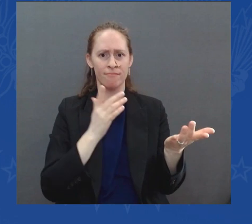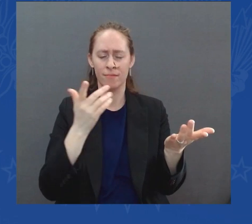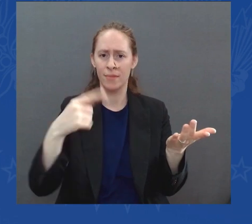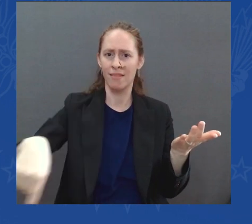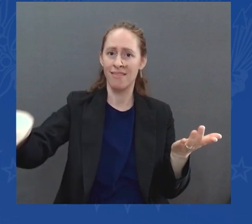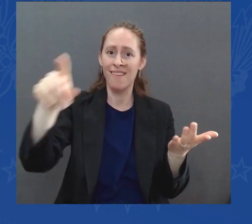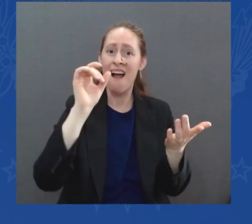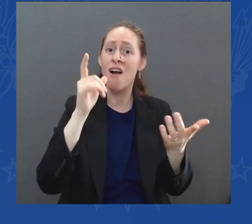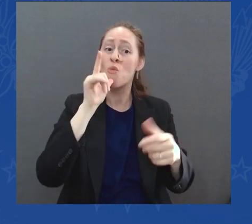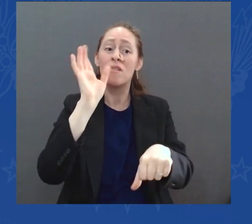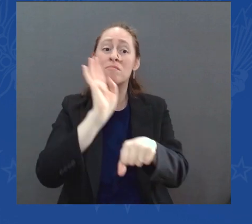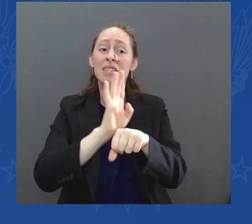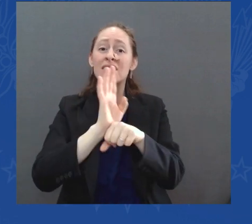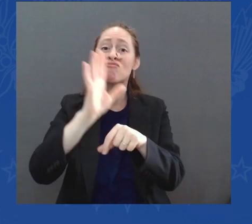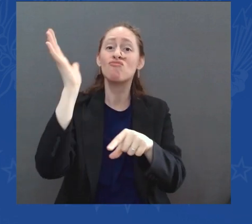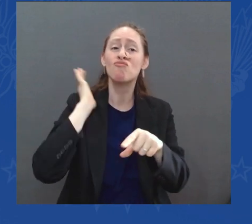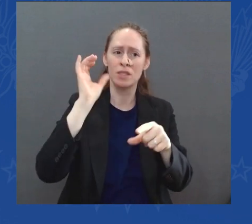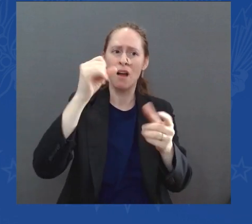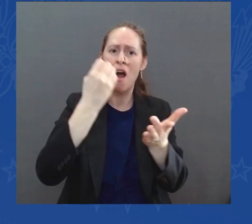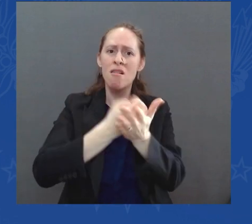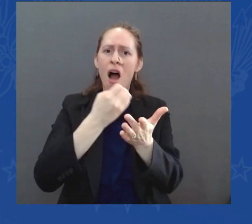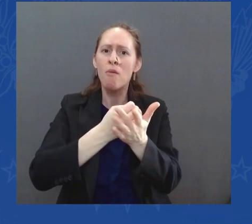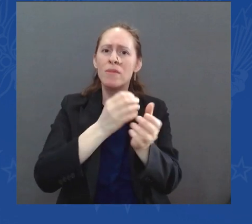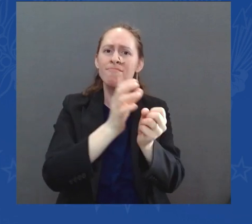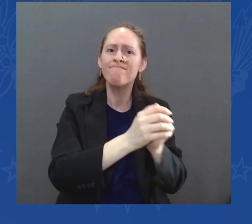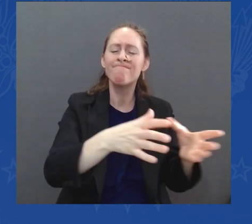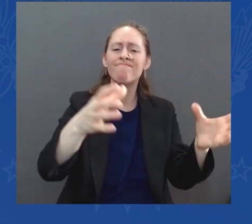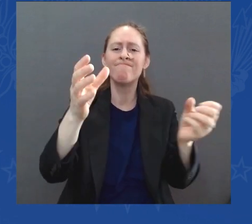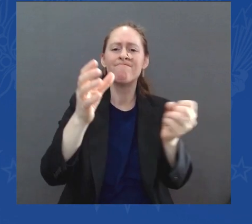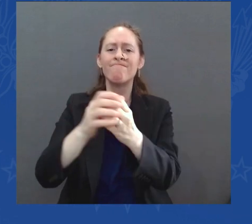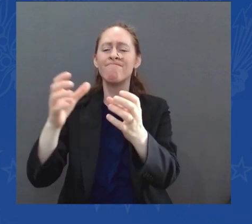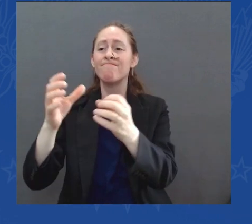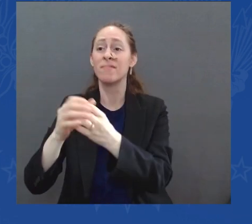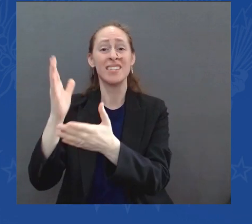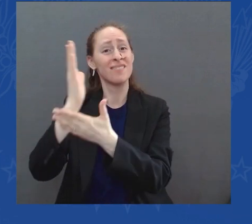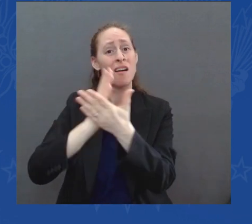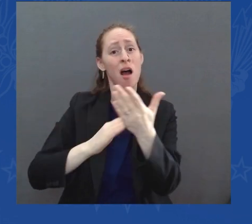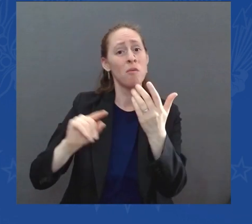They were teachers educating the next generation